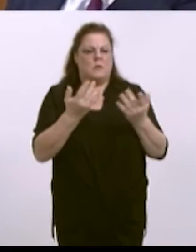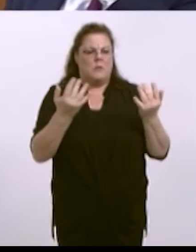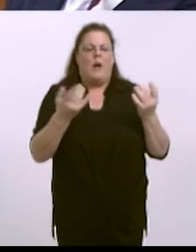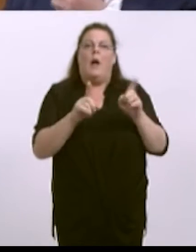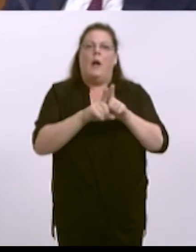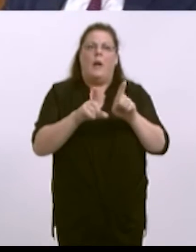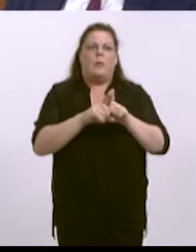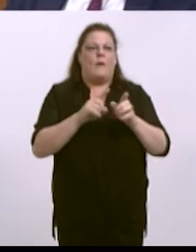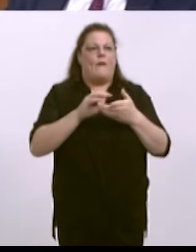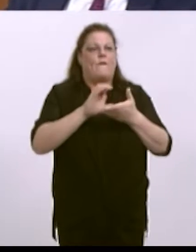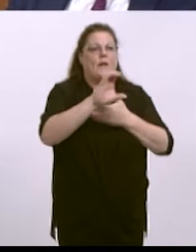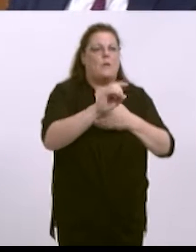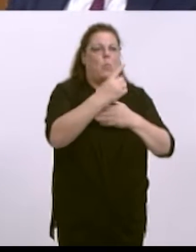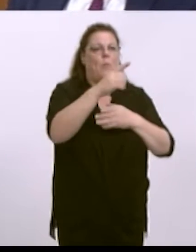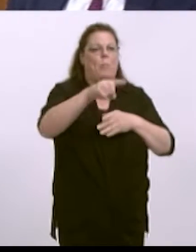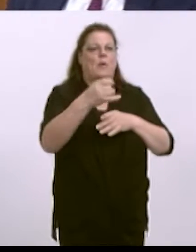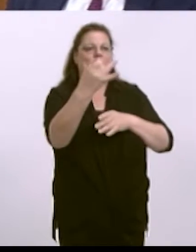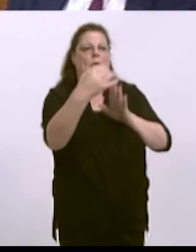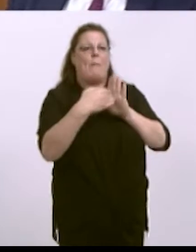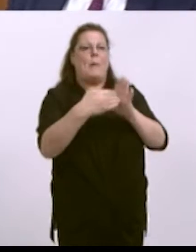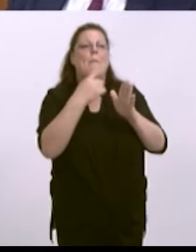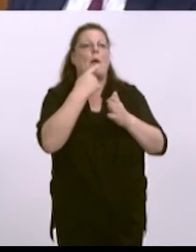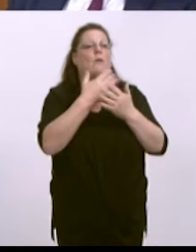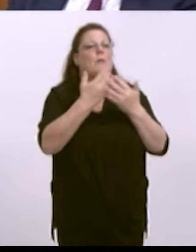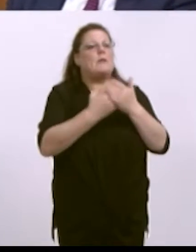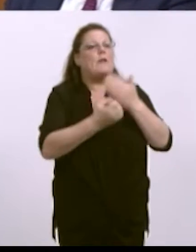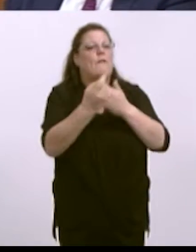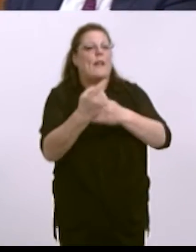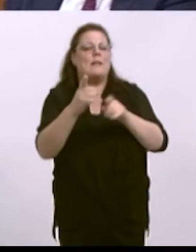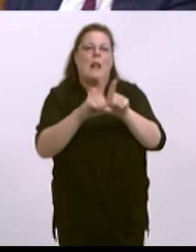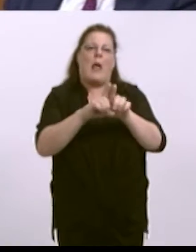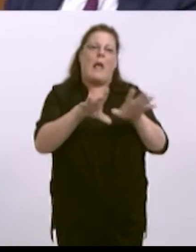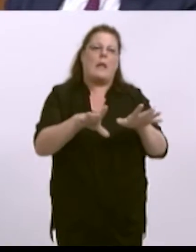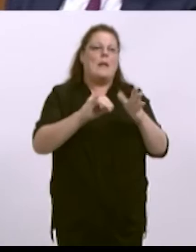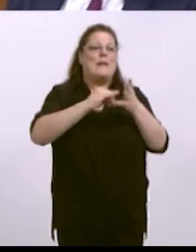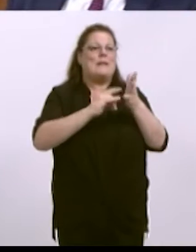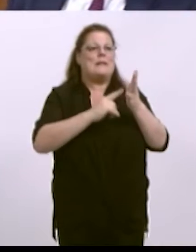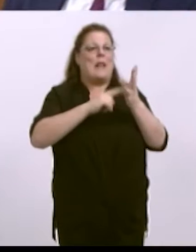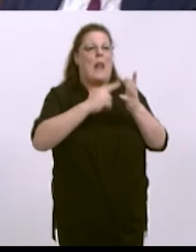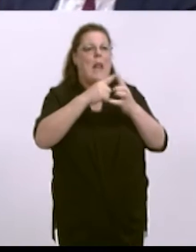over £1.7 million in major events. They include events such as the Slateman and Sandman triathlons,